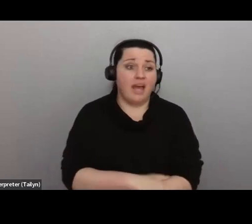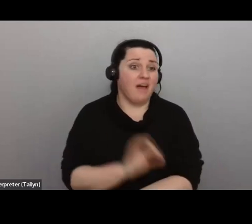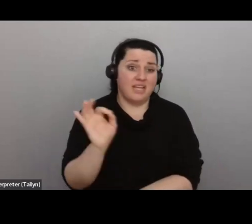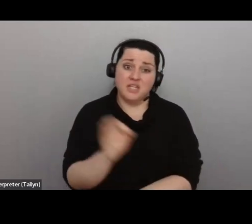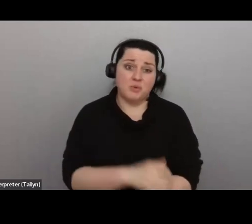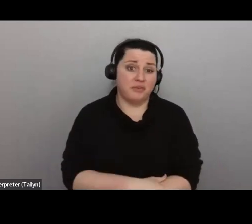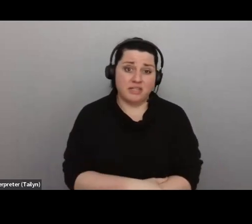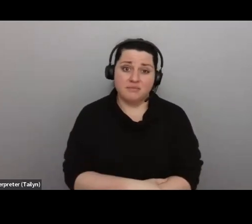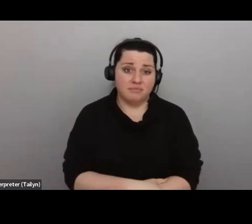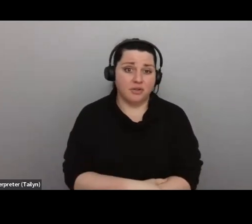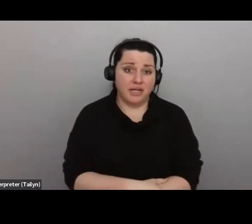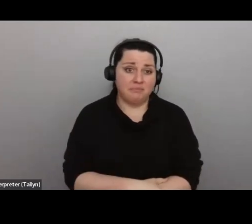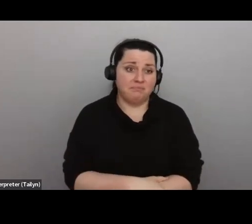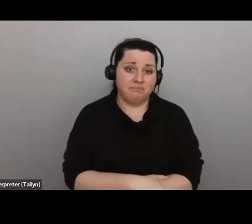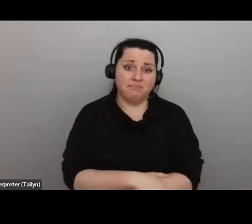ASL Interpreter (Tailyn): Yeah, that sounds perfect. Great.